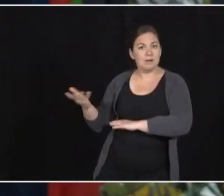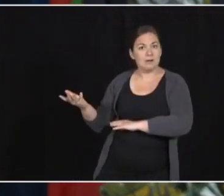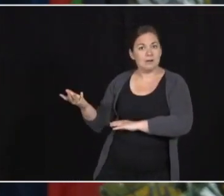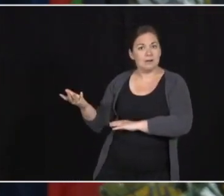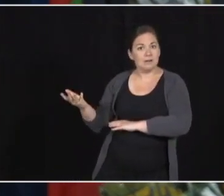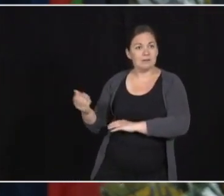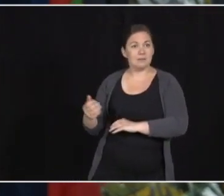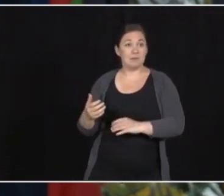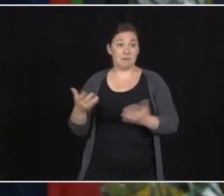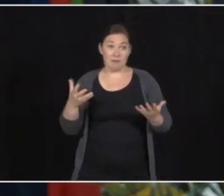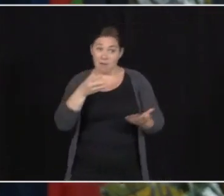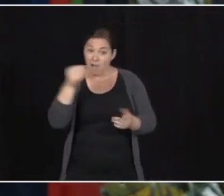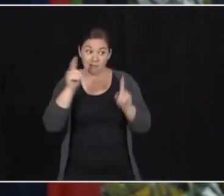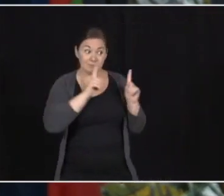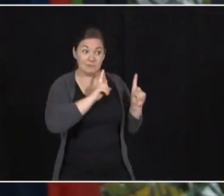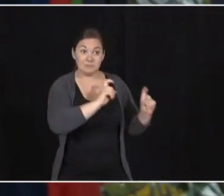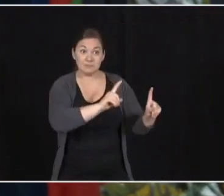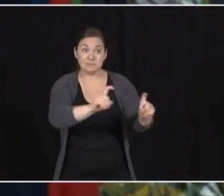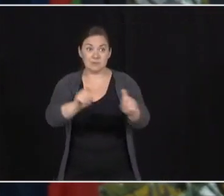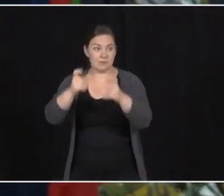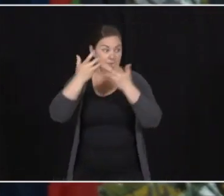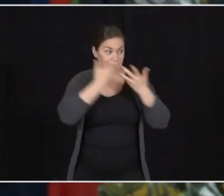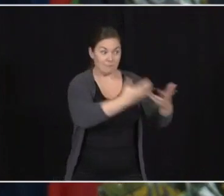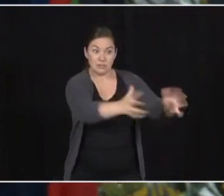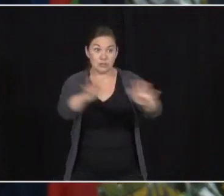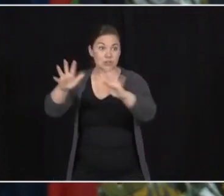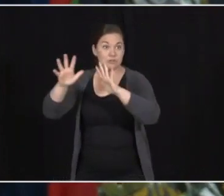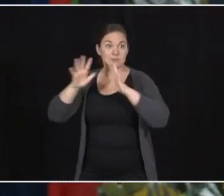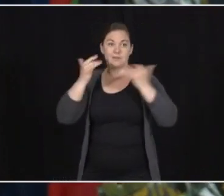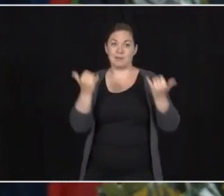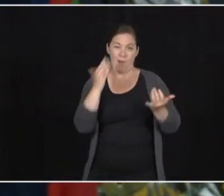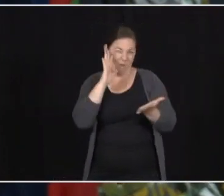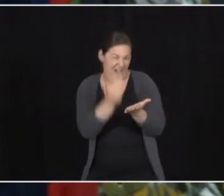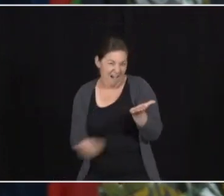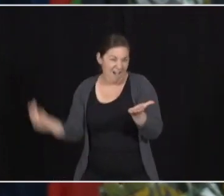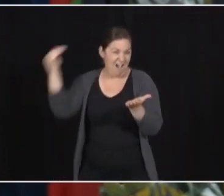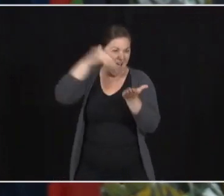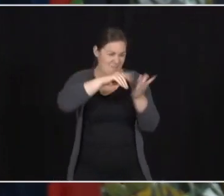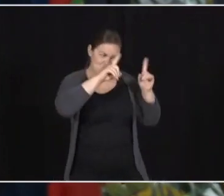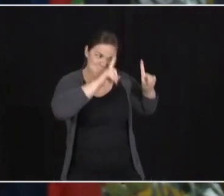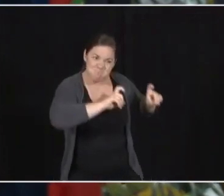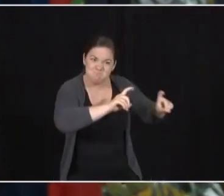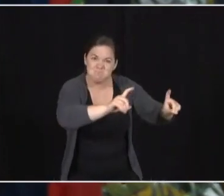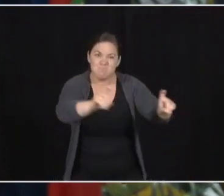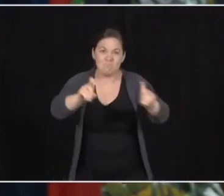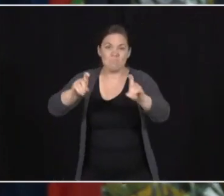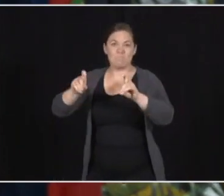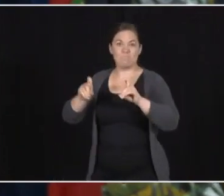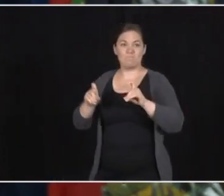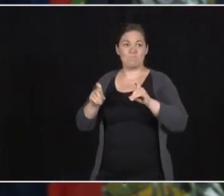And in the event of a surge of new COVID-19 cases in the community, we will be prepared.